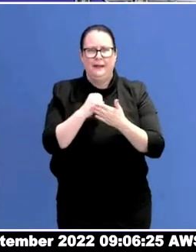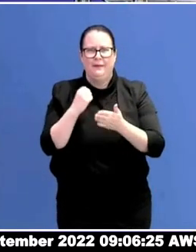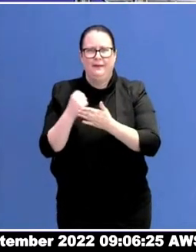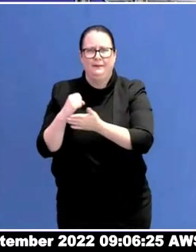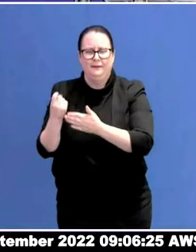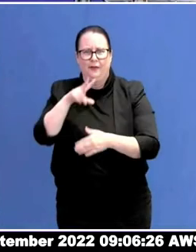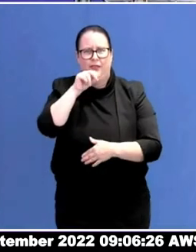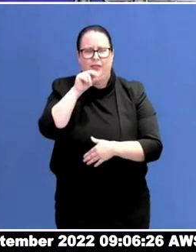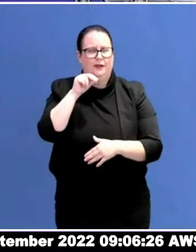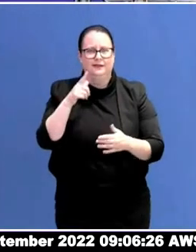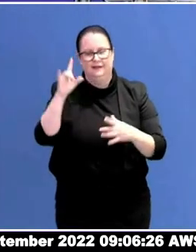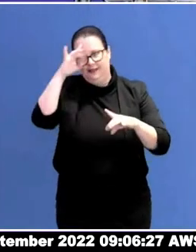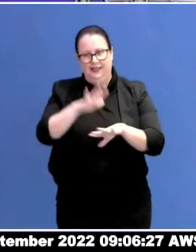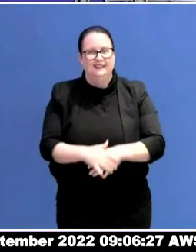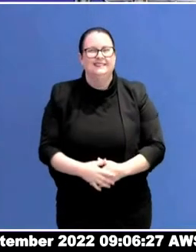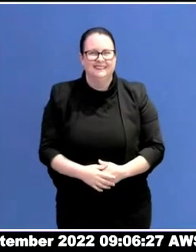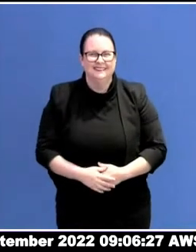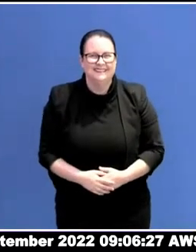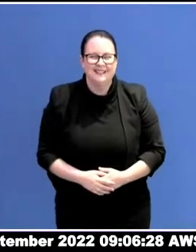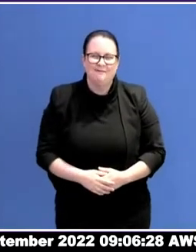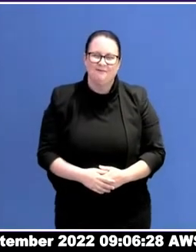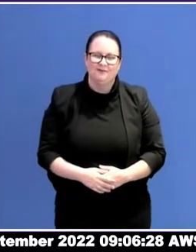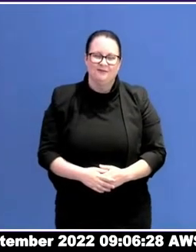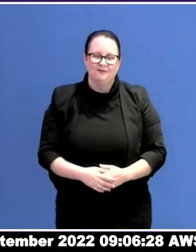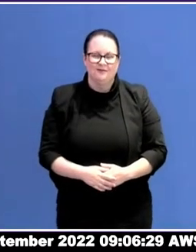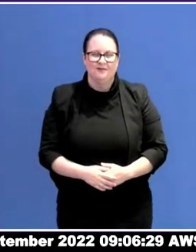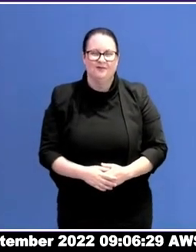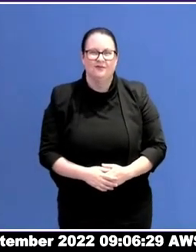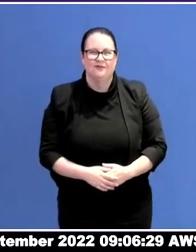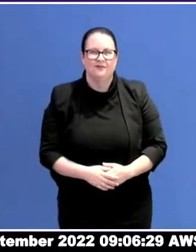Might we then - I won't make any further comment on that until later.